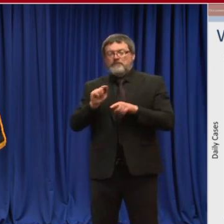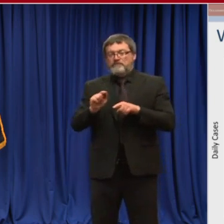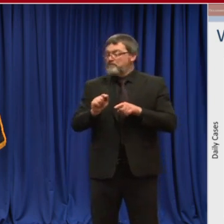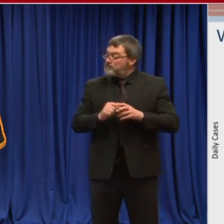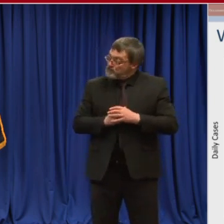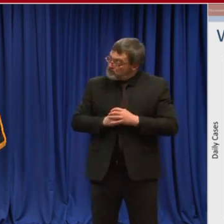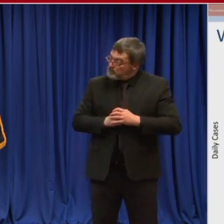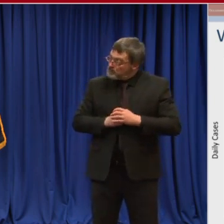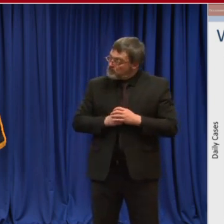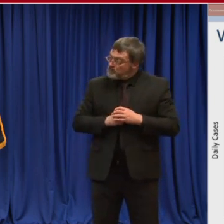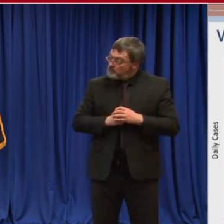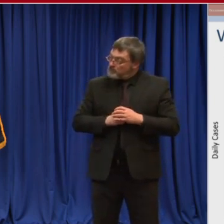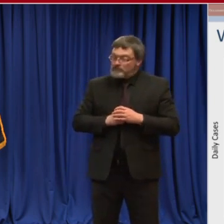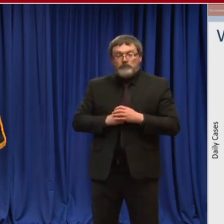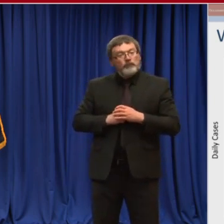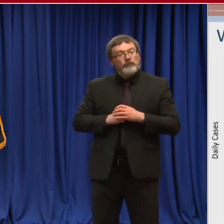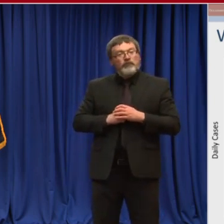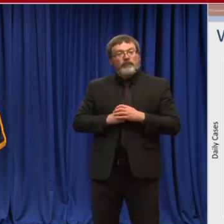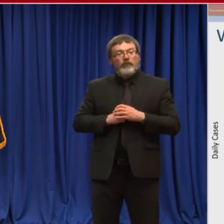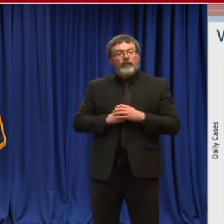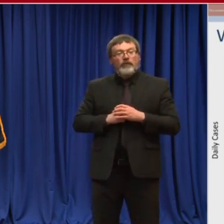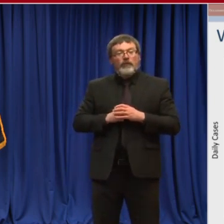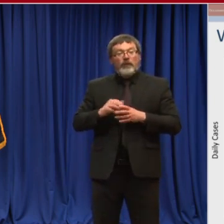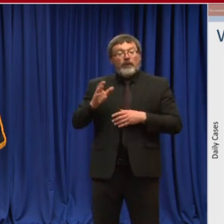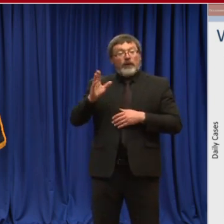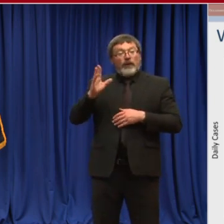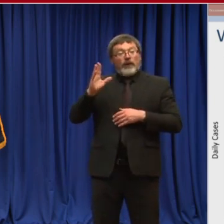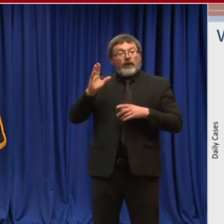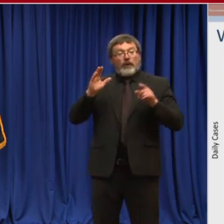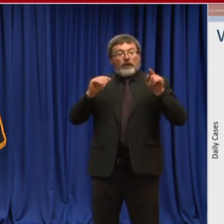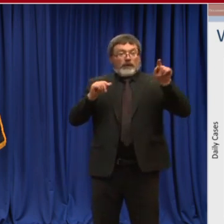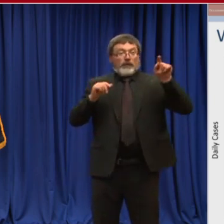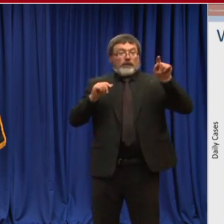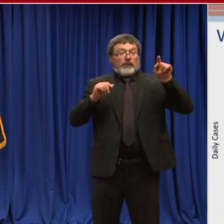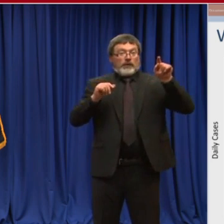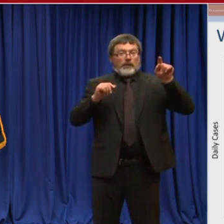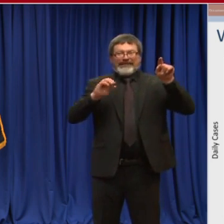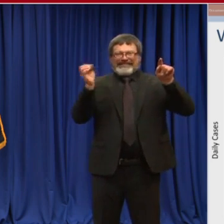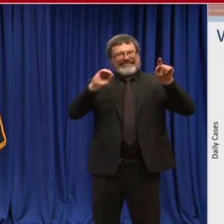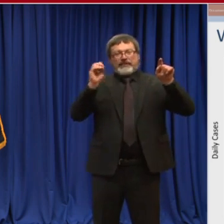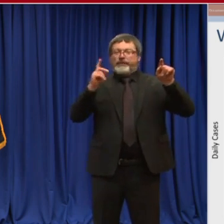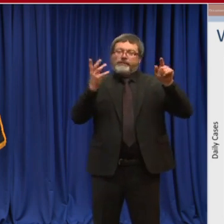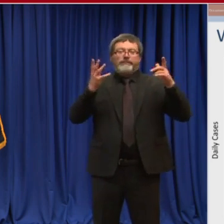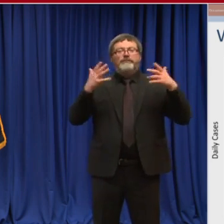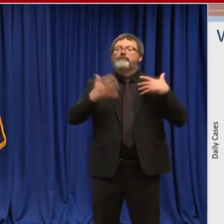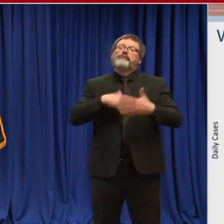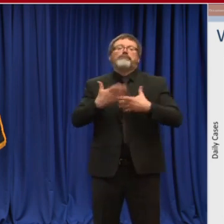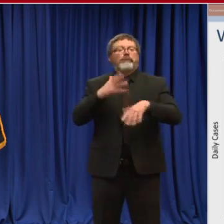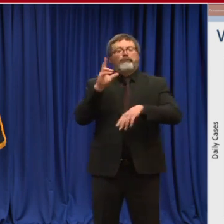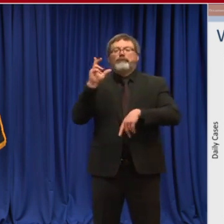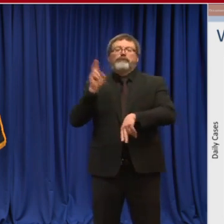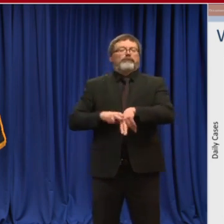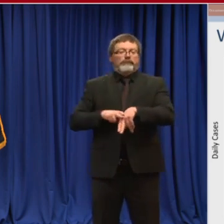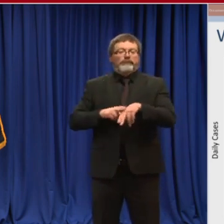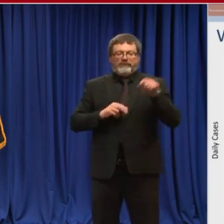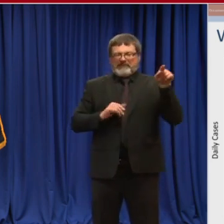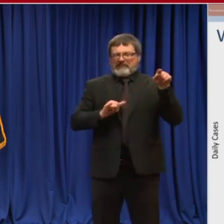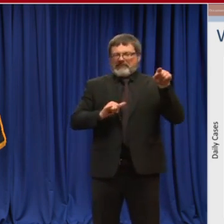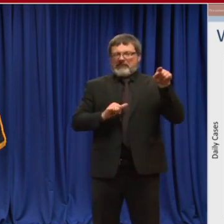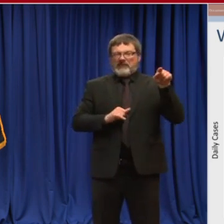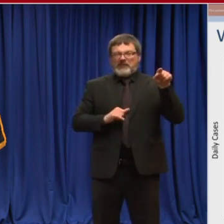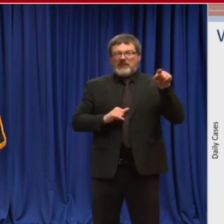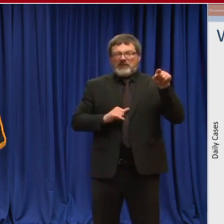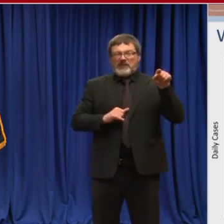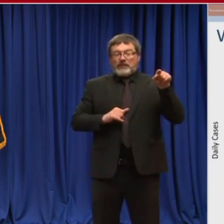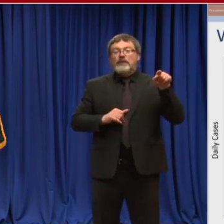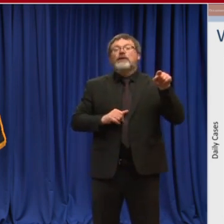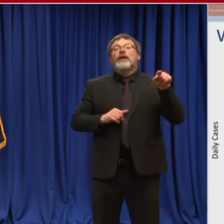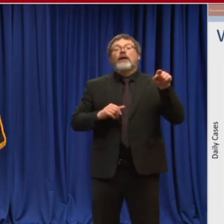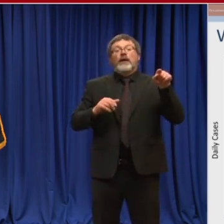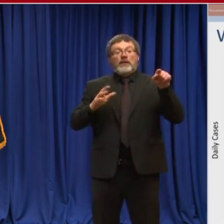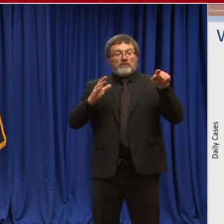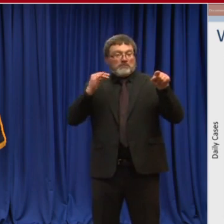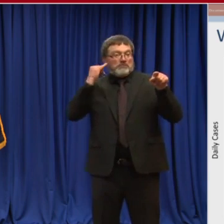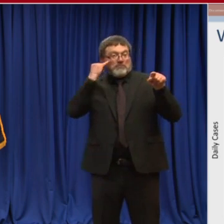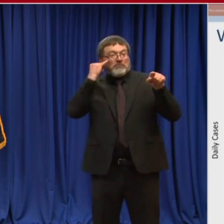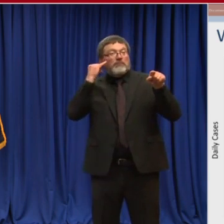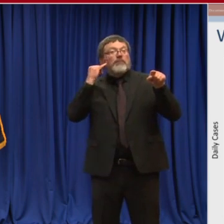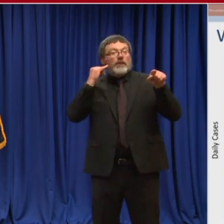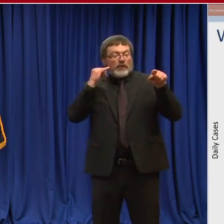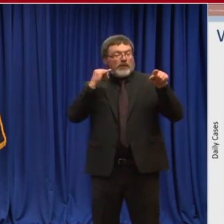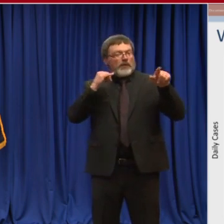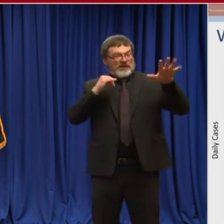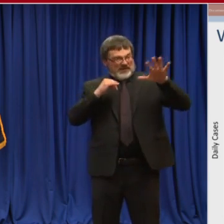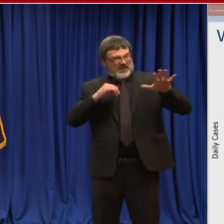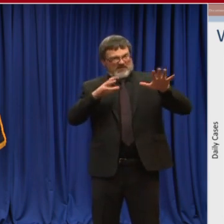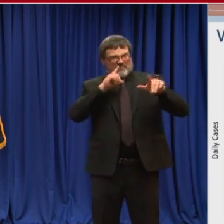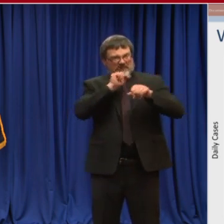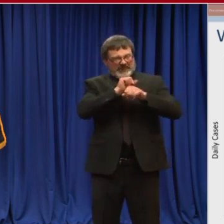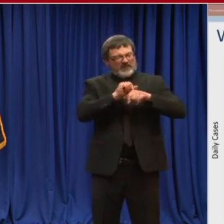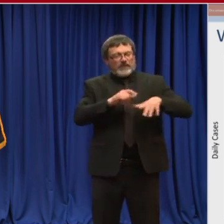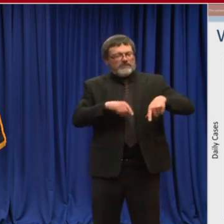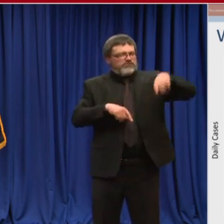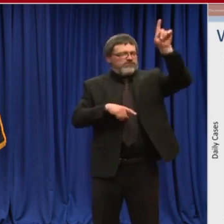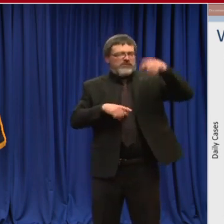DAILY NUMBER OF CASES ON THE VERTICAL AXIS, AND THIS IS A HYPOTHETICAL SCENARIO, BUT WITH NO INTERVENTIONS SOME EARLY MODELING ESTIMATES SHOWED THAT WE COULD HAVE TENS OF THOUSANDS